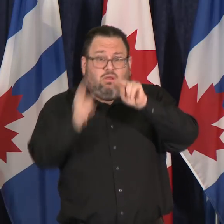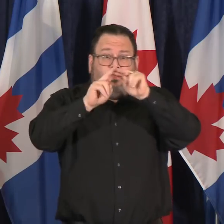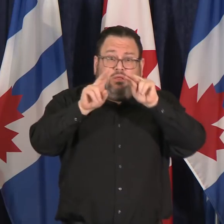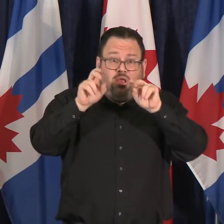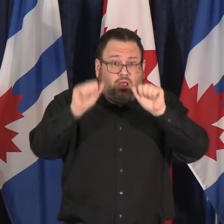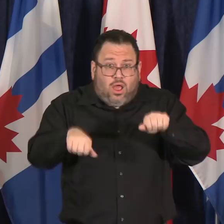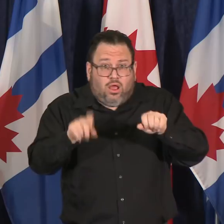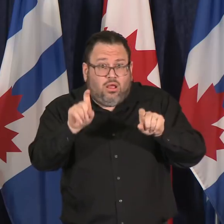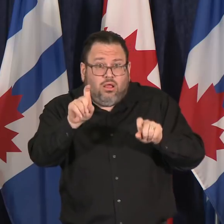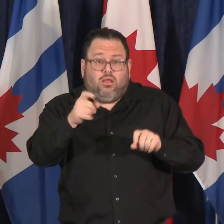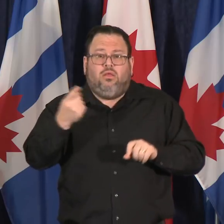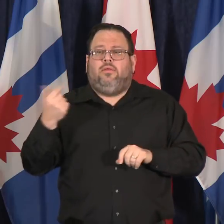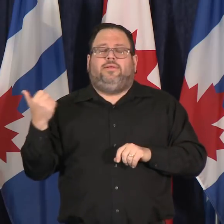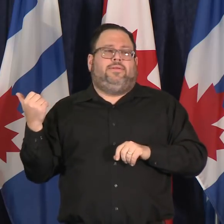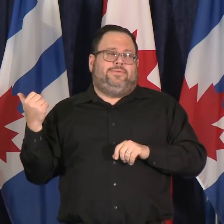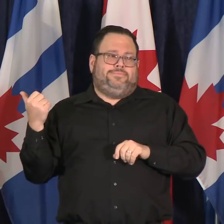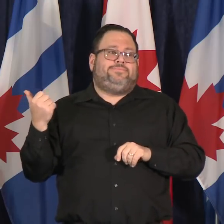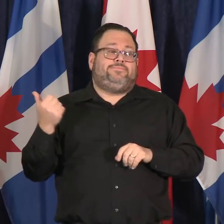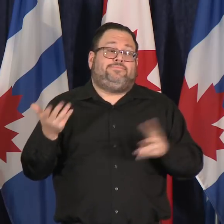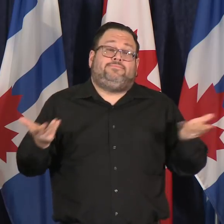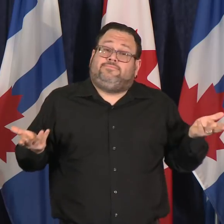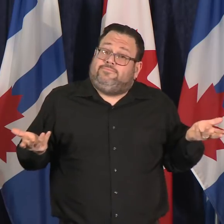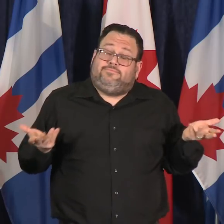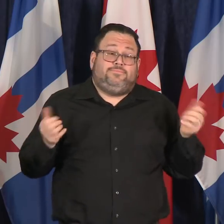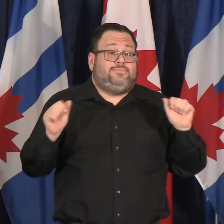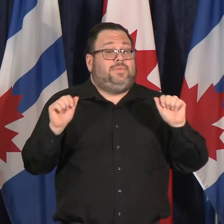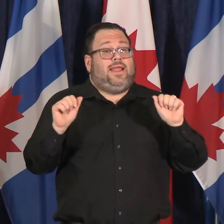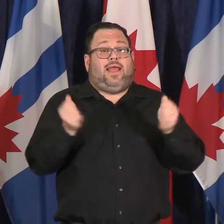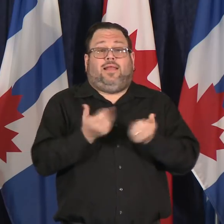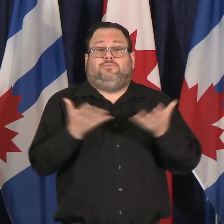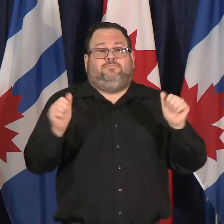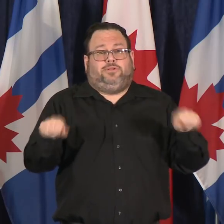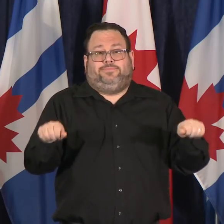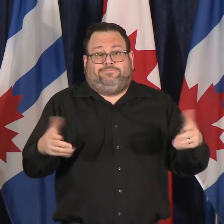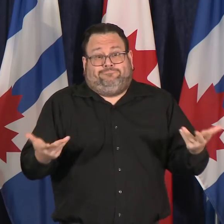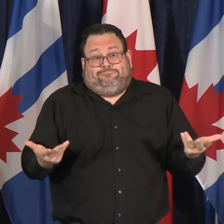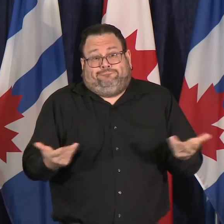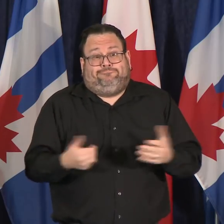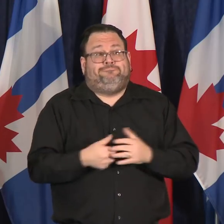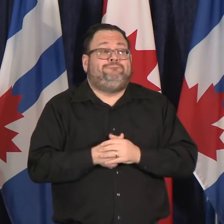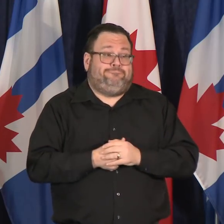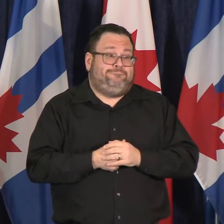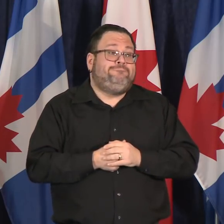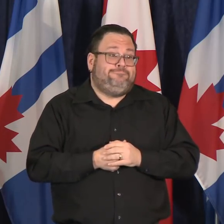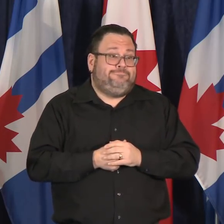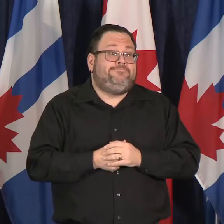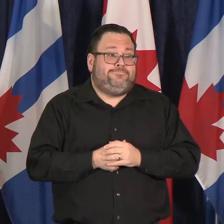and I think that as I said with the previous question the the thing is like